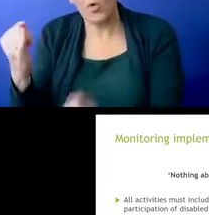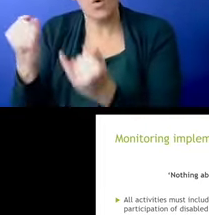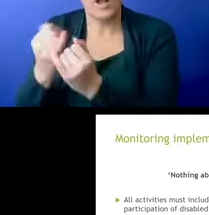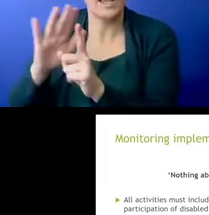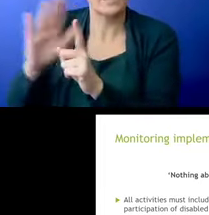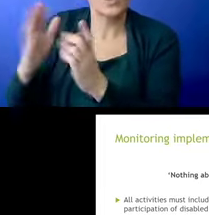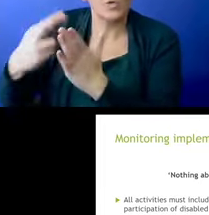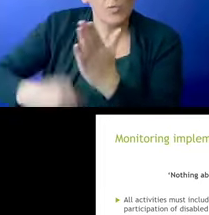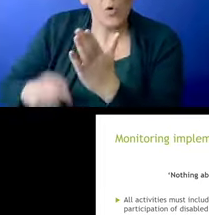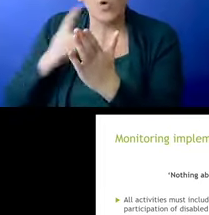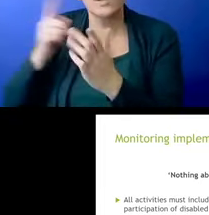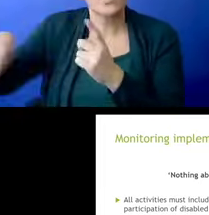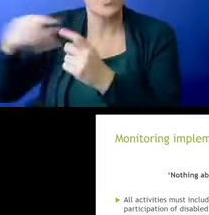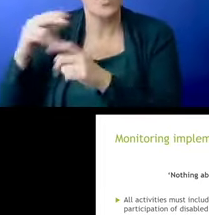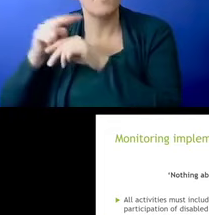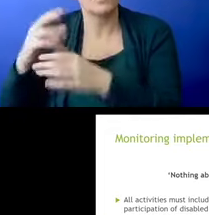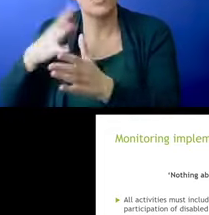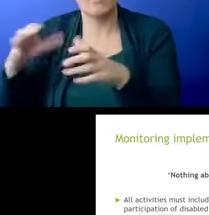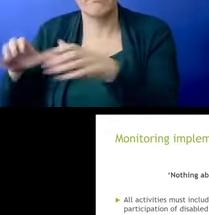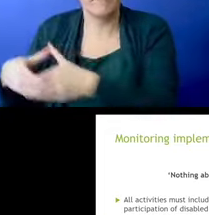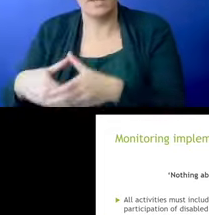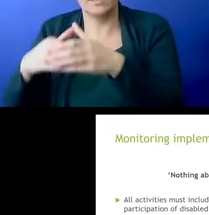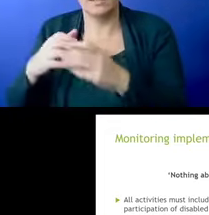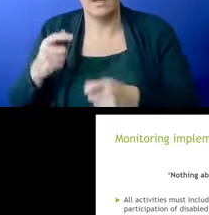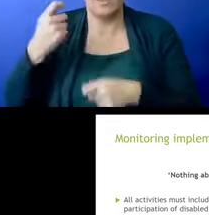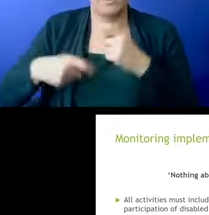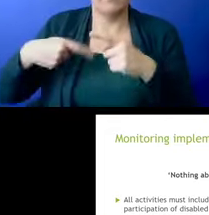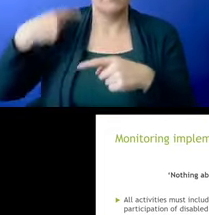the Committee then adopts what are known as ‘concluding observations’.